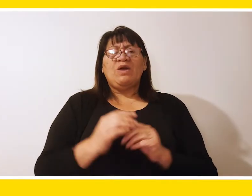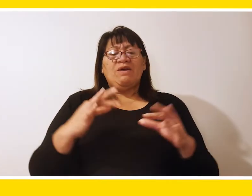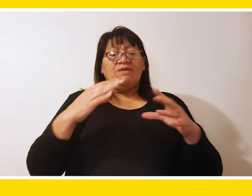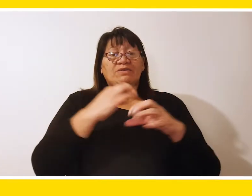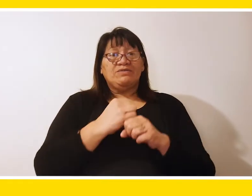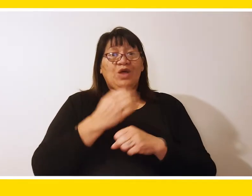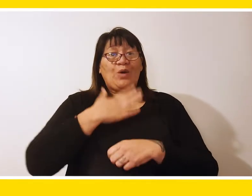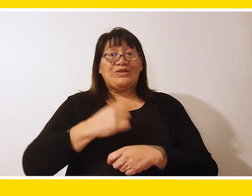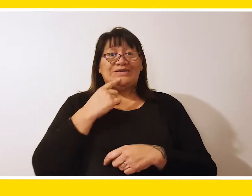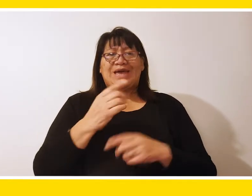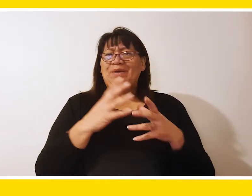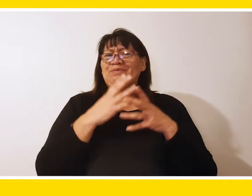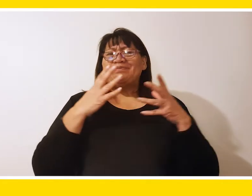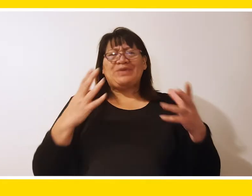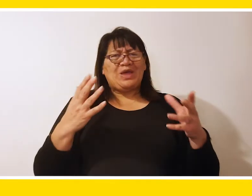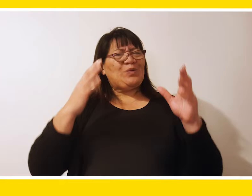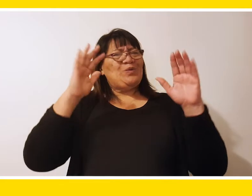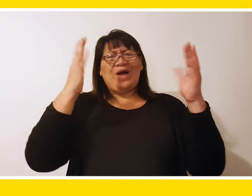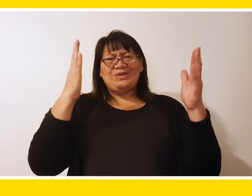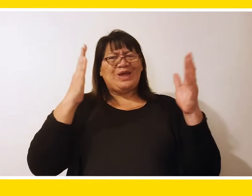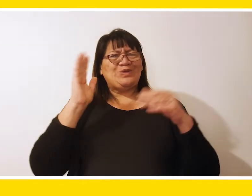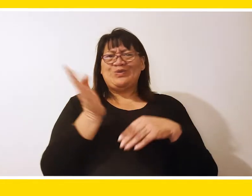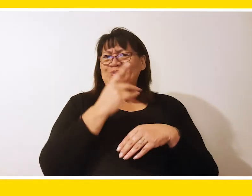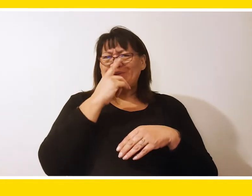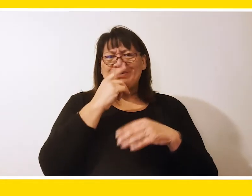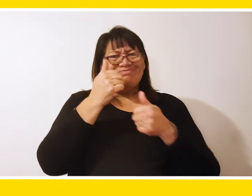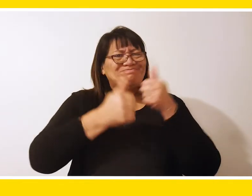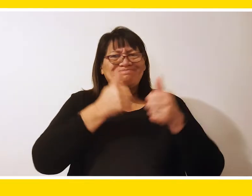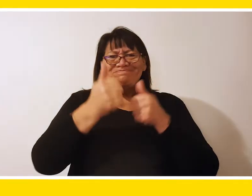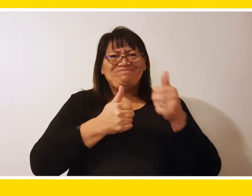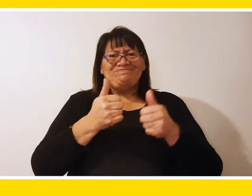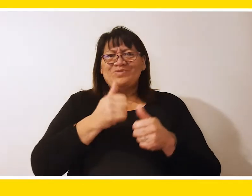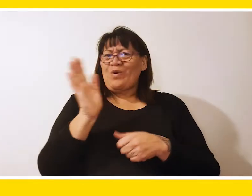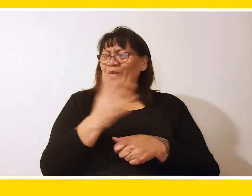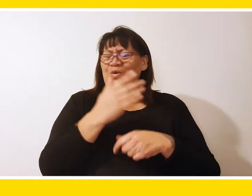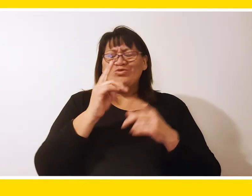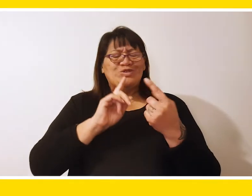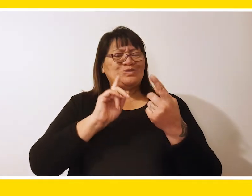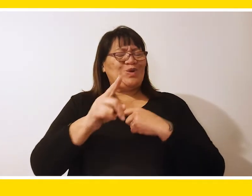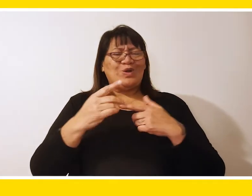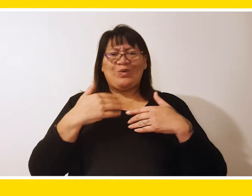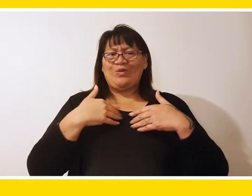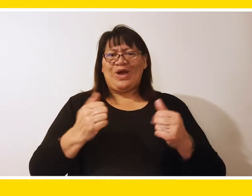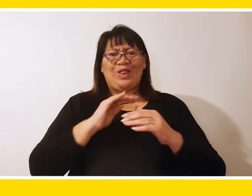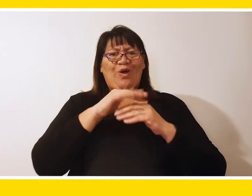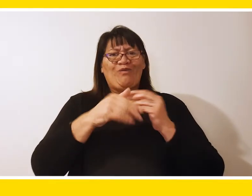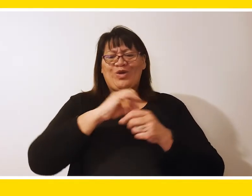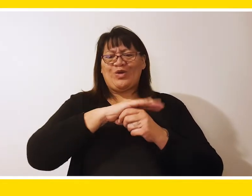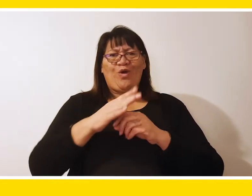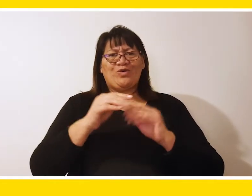I want to finish by saying a huge “well done everyone” on how well you've all responded to all the Covid restrictions.